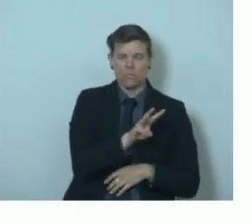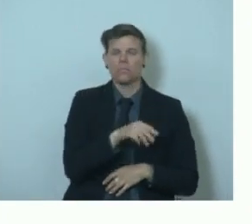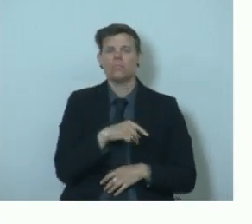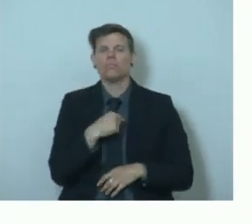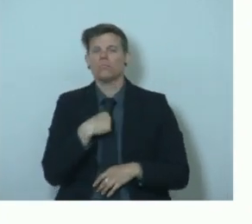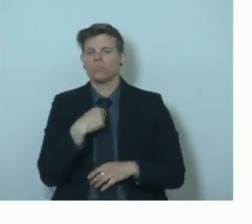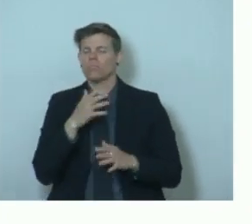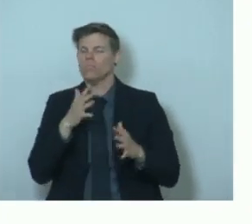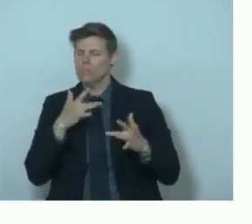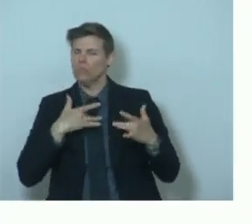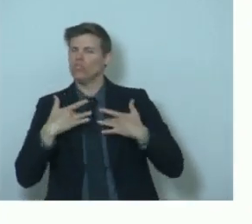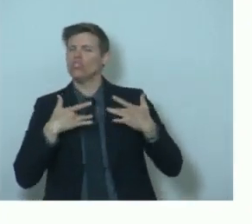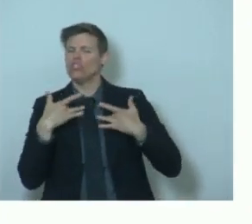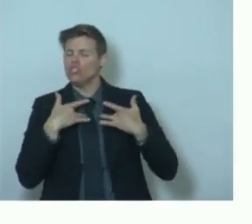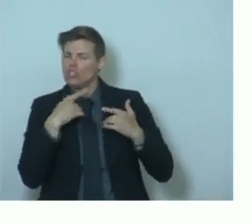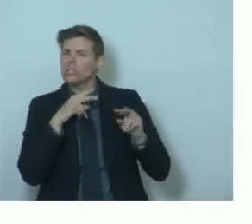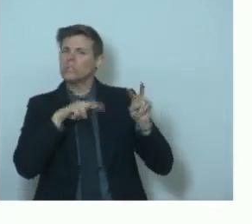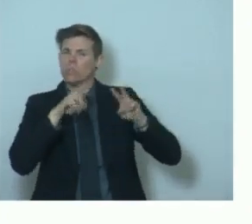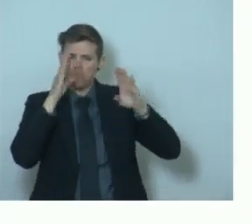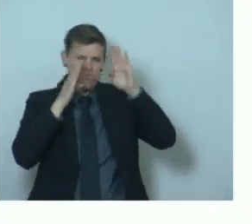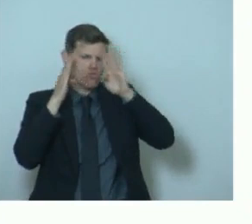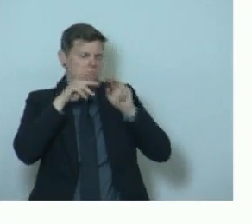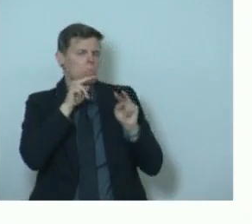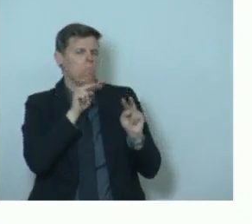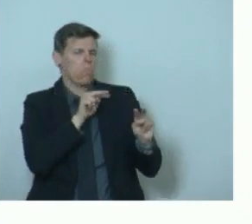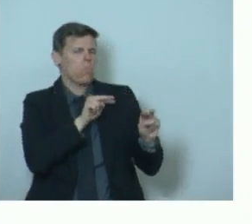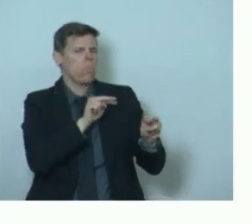THEN, THE LIGHT BLUE LINE REPRESENTS THE SOUTHWEST.